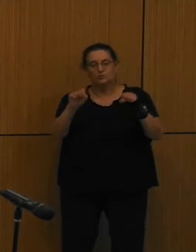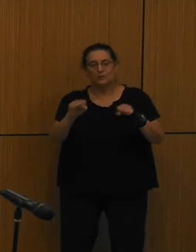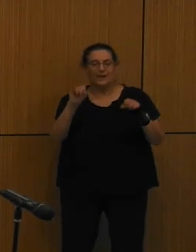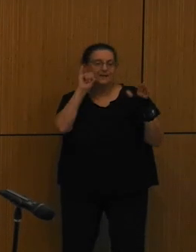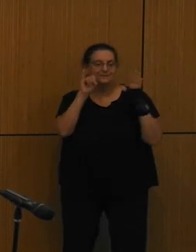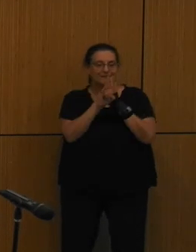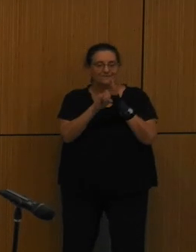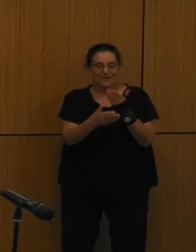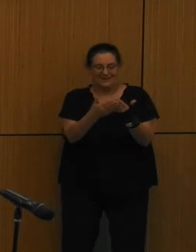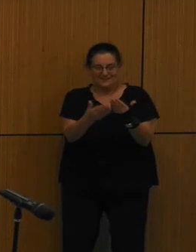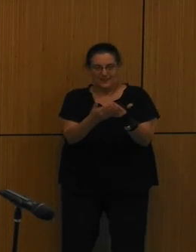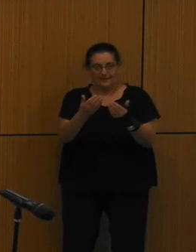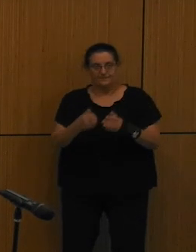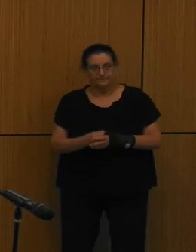So here's a here's an application of this.